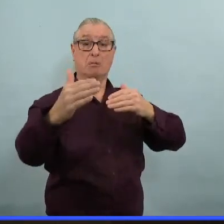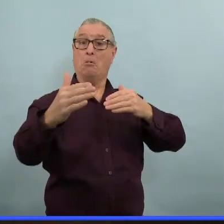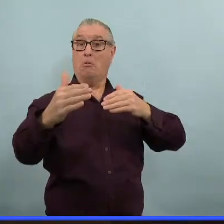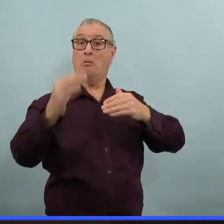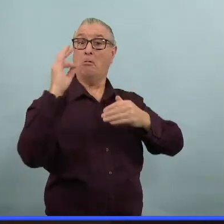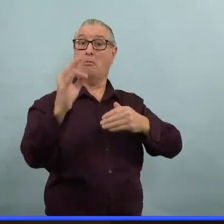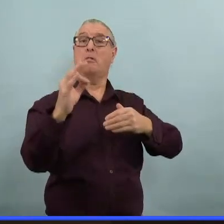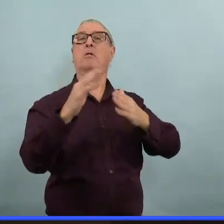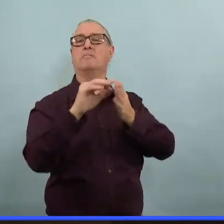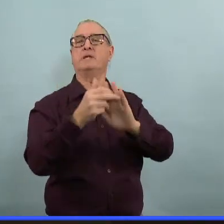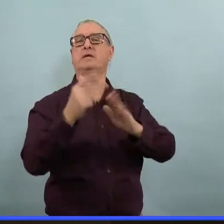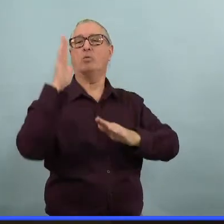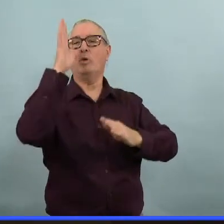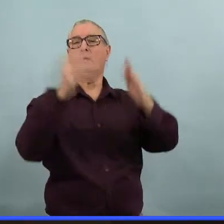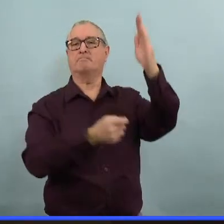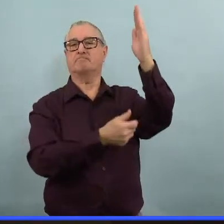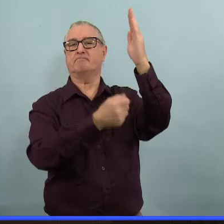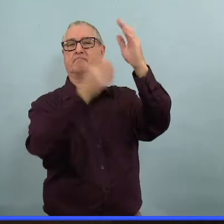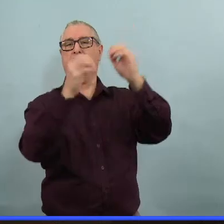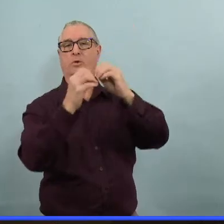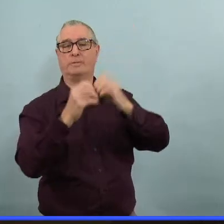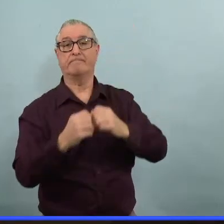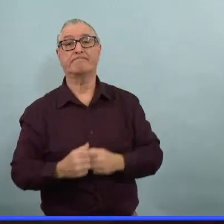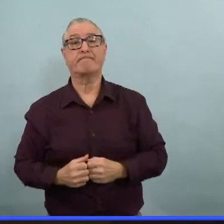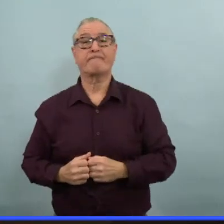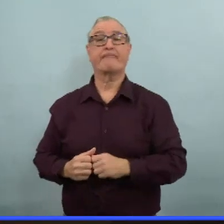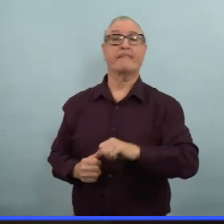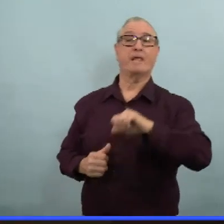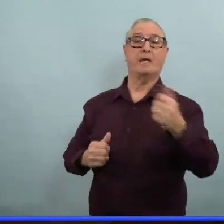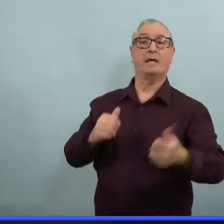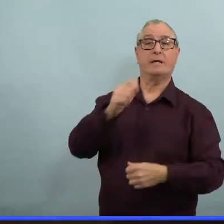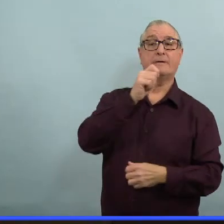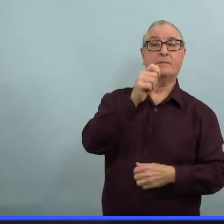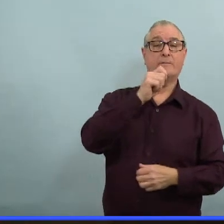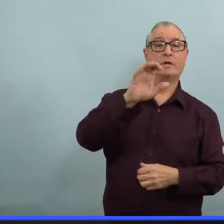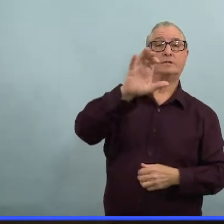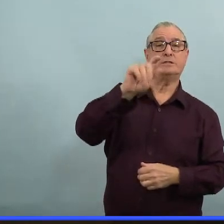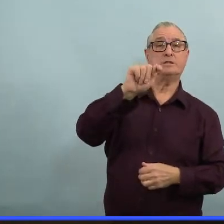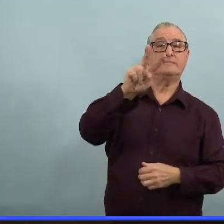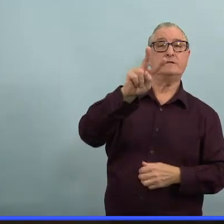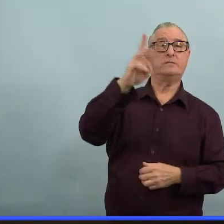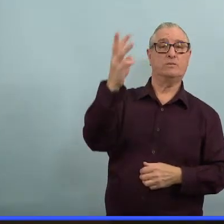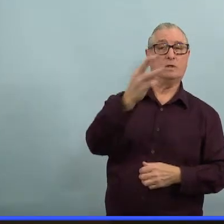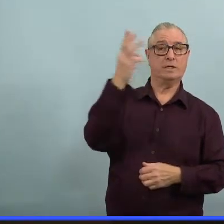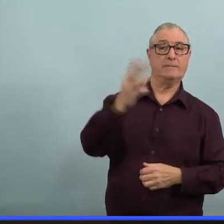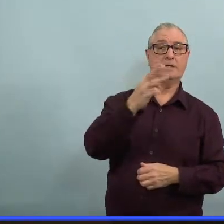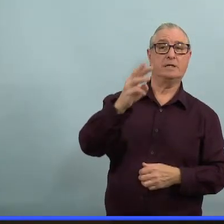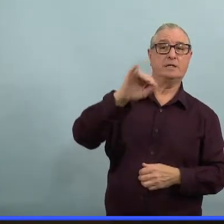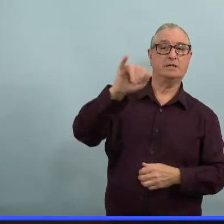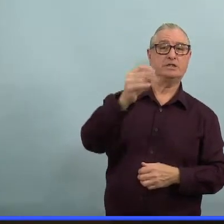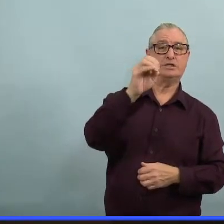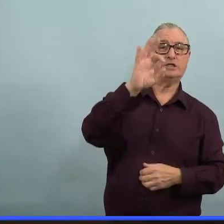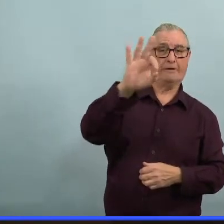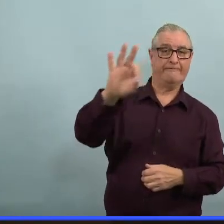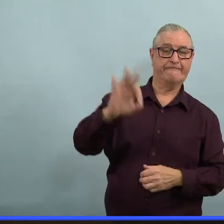from ctv winnipeg jeff oh hi uh hopefully you can hear me okay i have trouble getting